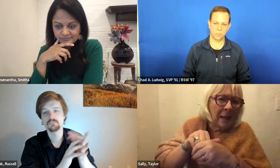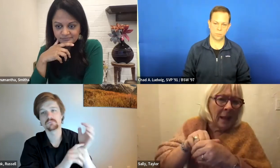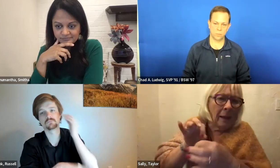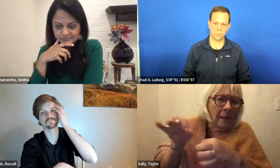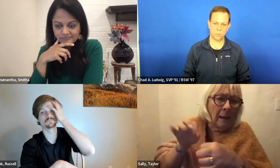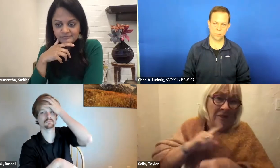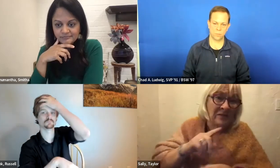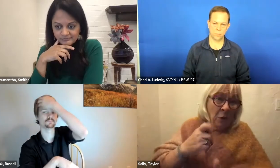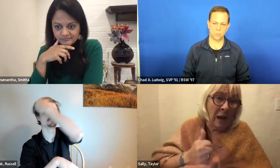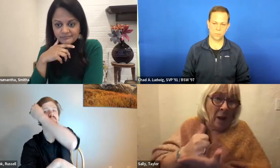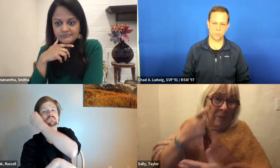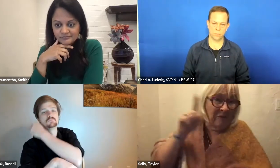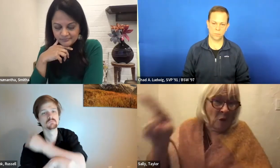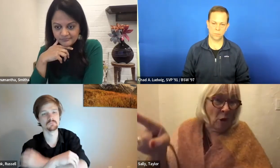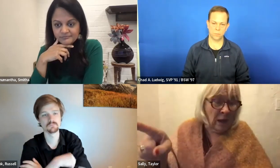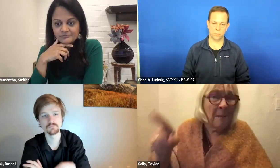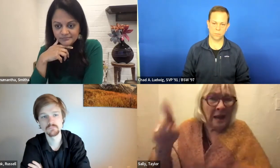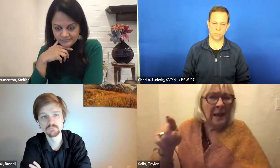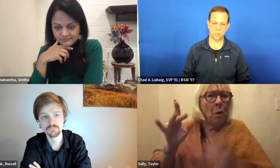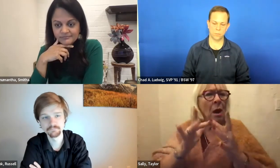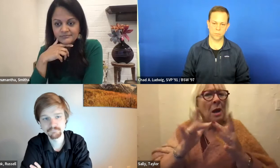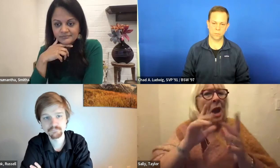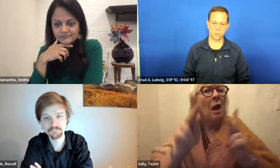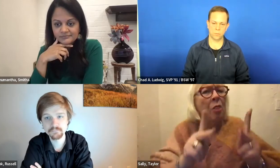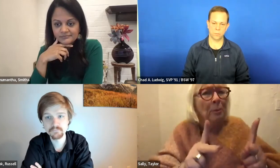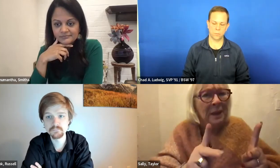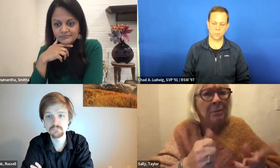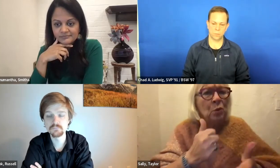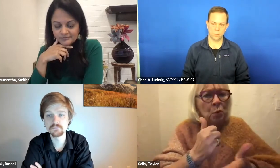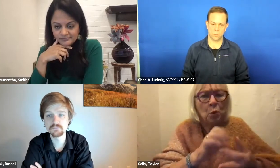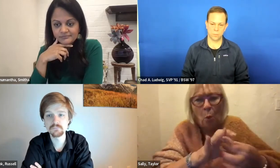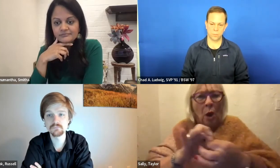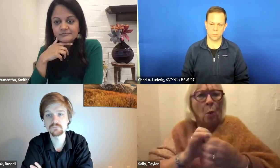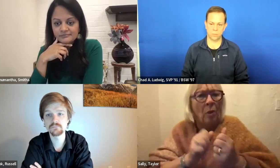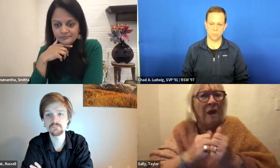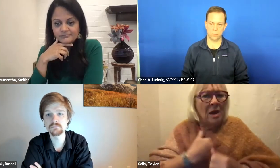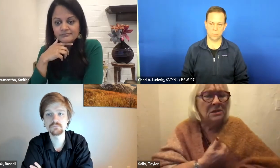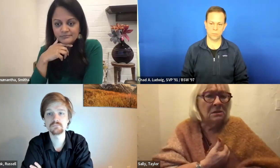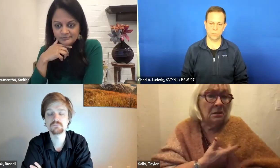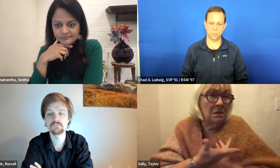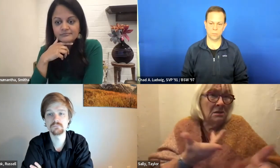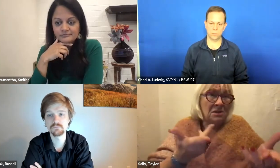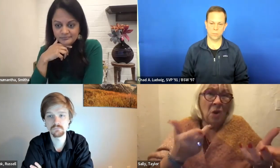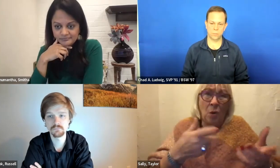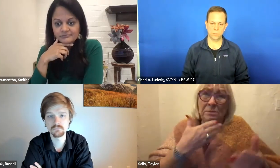some of them he knows; some of them he doesn't-- and then he fills me in. That was really helpful for my doctor, and that was also helpful